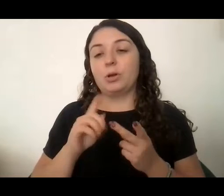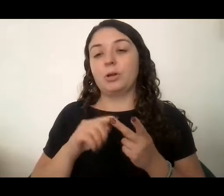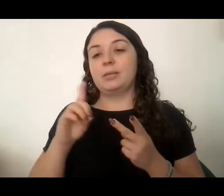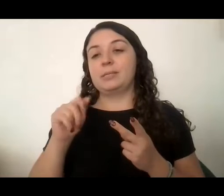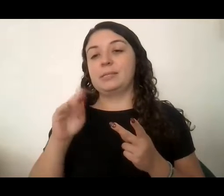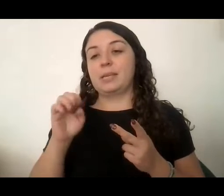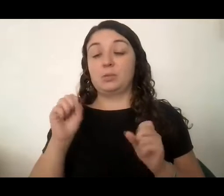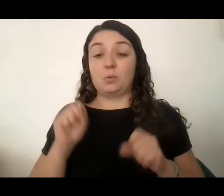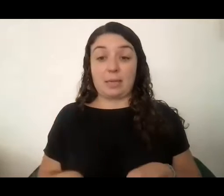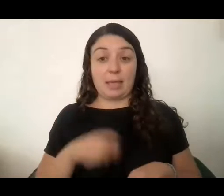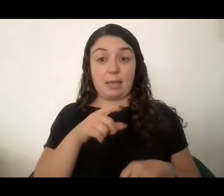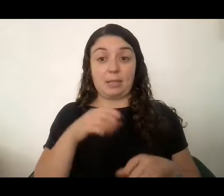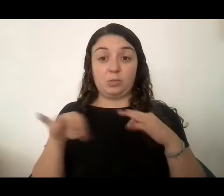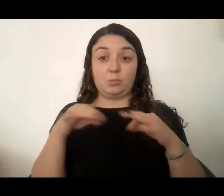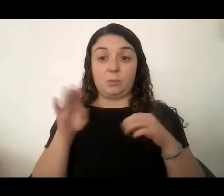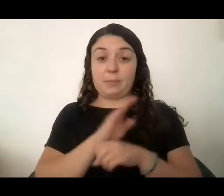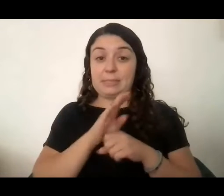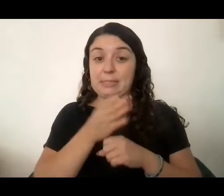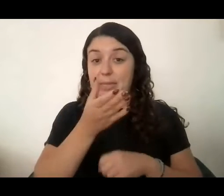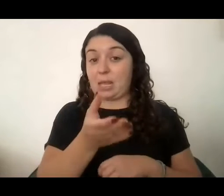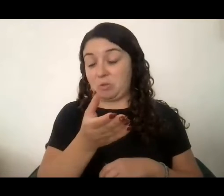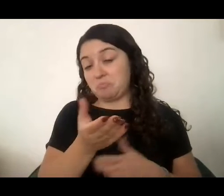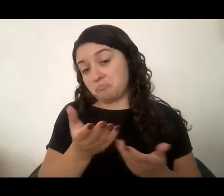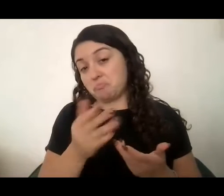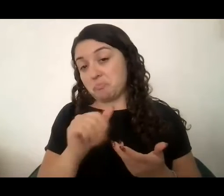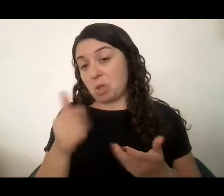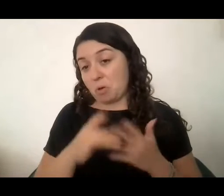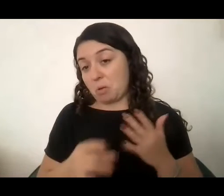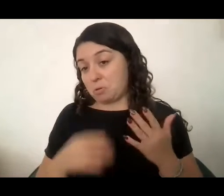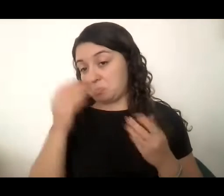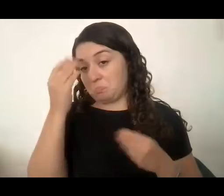the description of the business information on there. That's another option. Most people